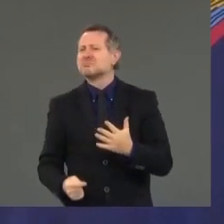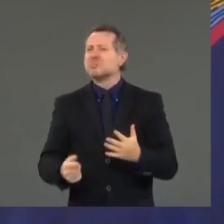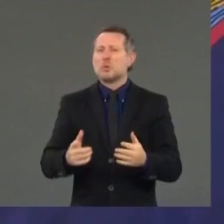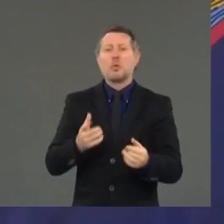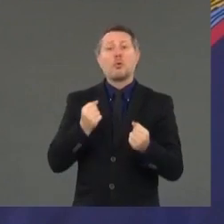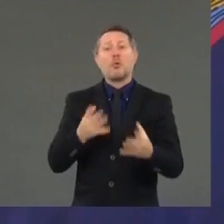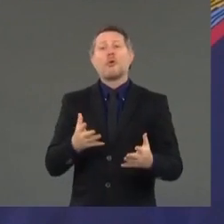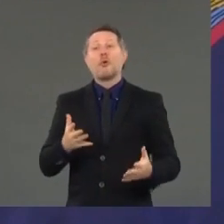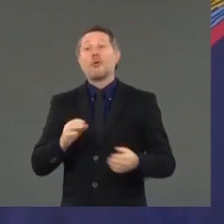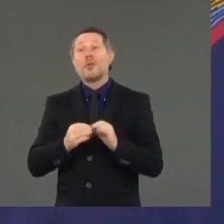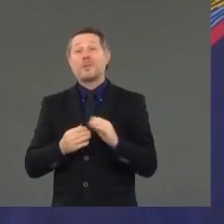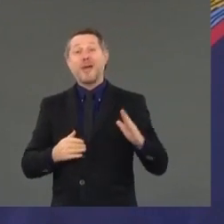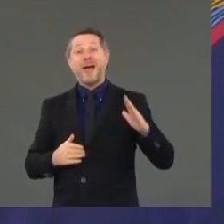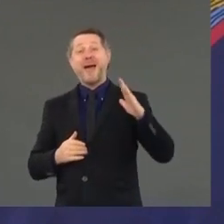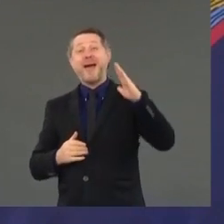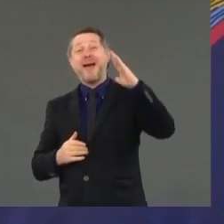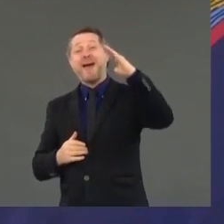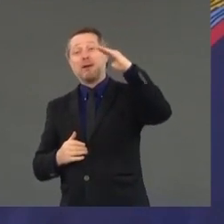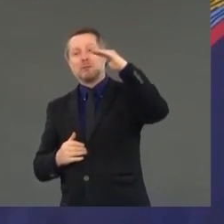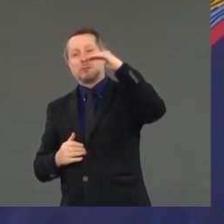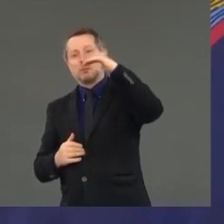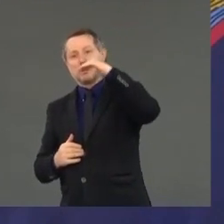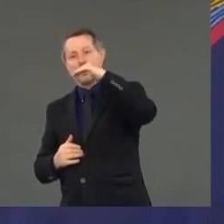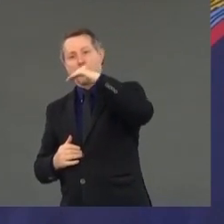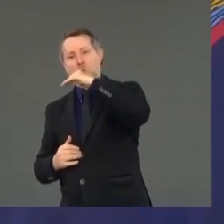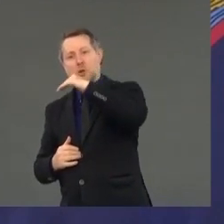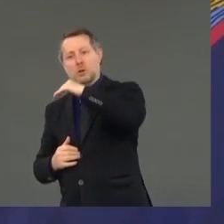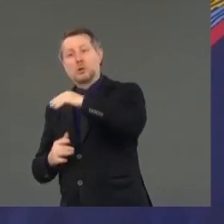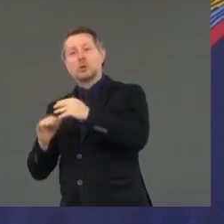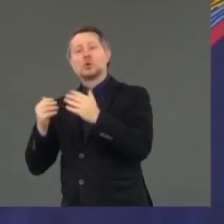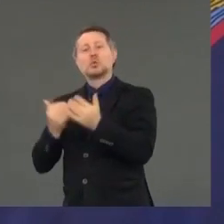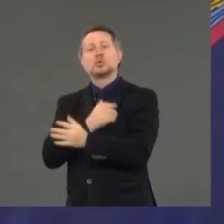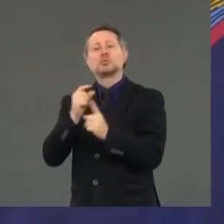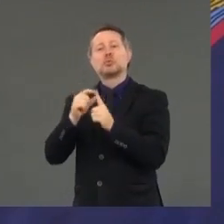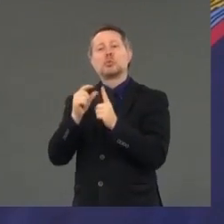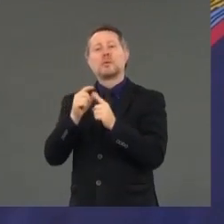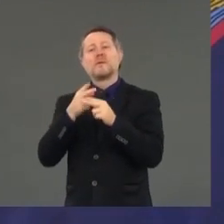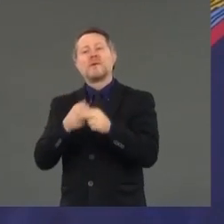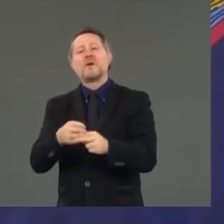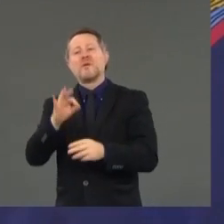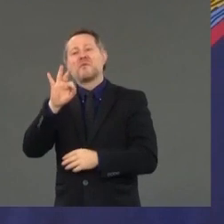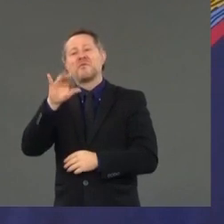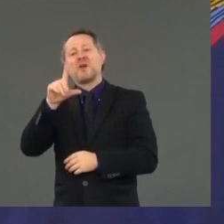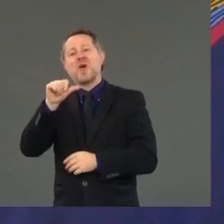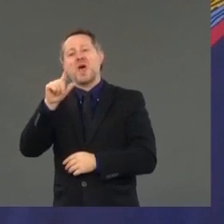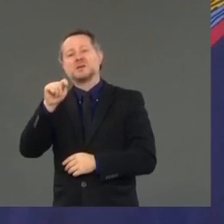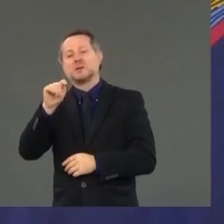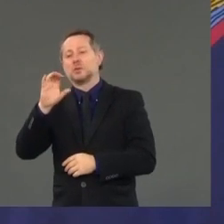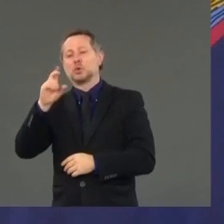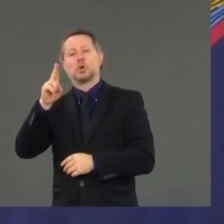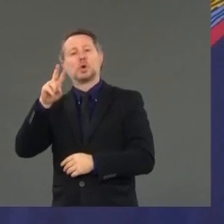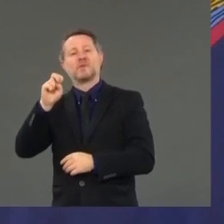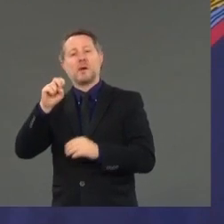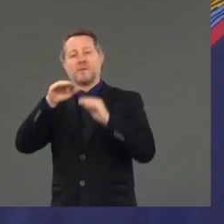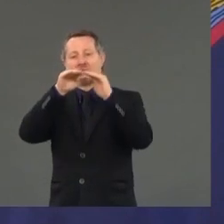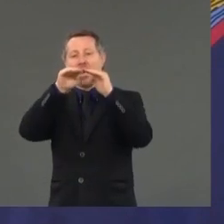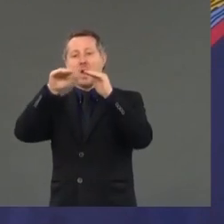JOB OF DOING WHAT THEY NEEDED TO DO TO FLATTEN THAT CURVE, ANOTHER NEW EXPRESSION THAT